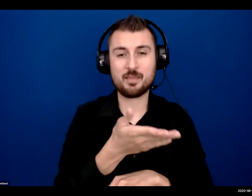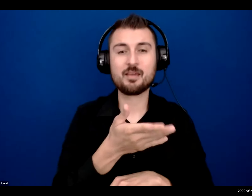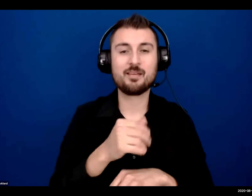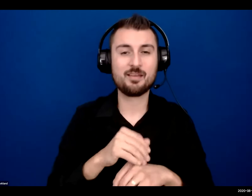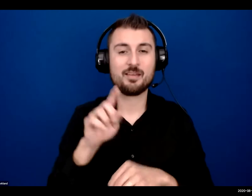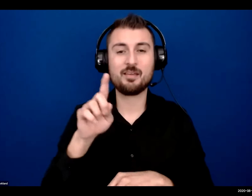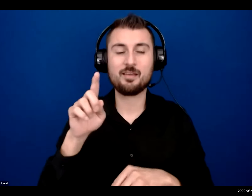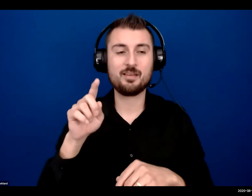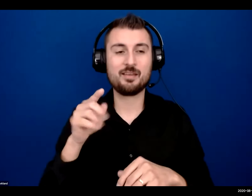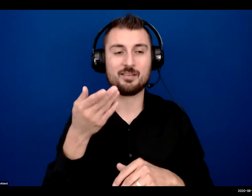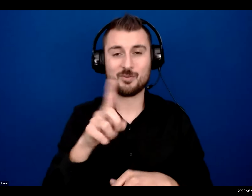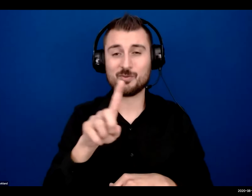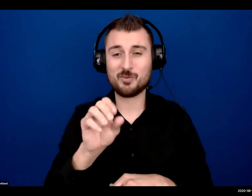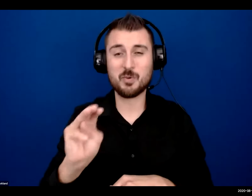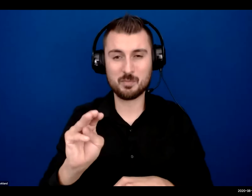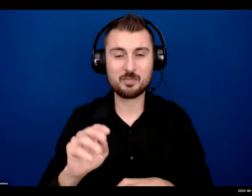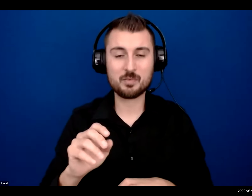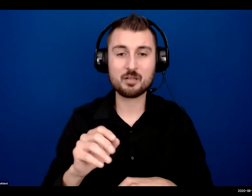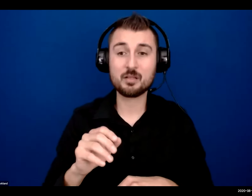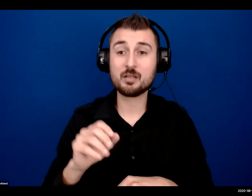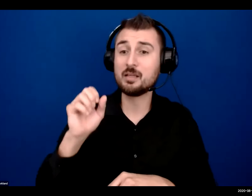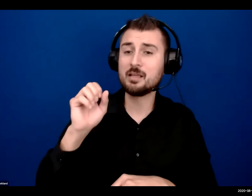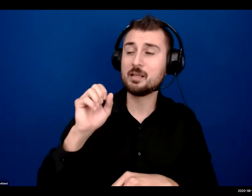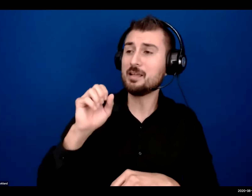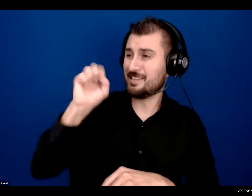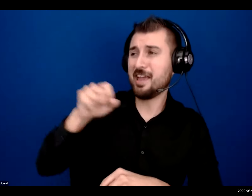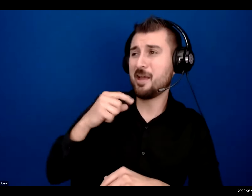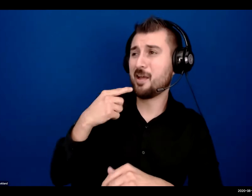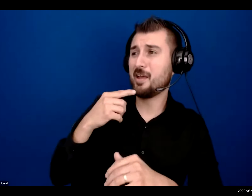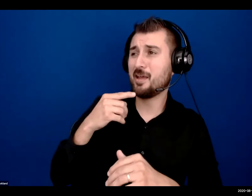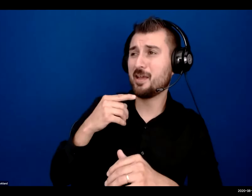If your using an iPad or the device that has the tablet. One of my other suggestions if you have a presentation or if you have a file or if you have an image of some sort another way to do that would be to use the annotation tool that's available Zoom here And so